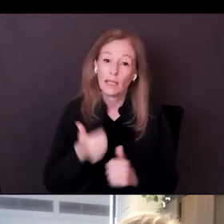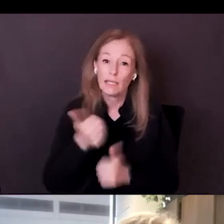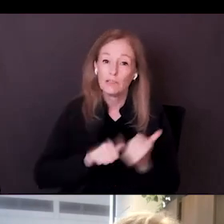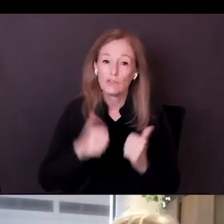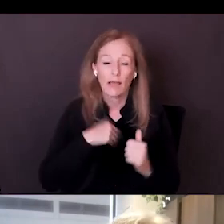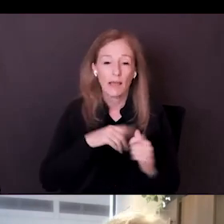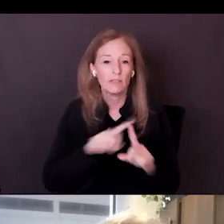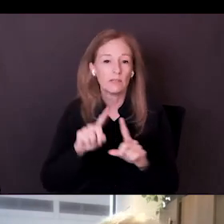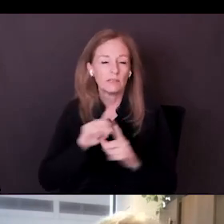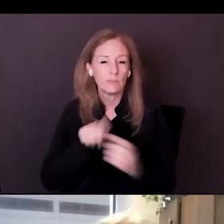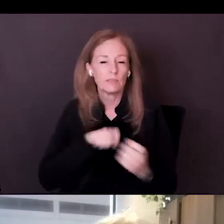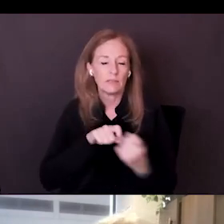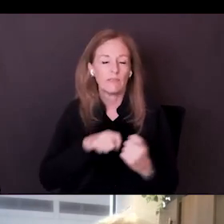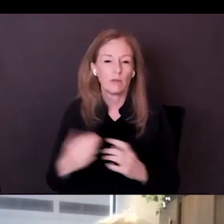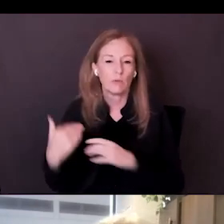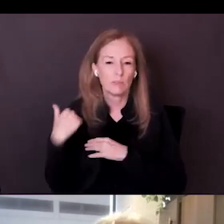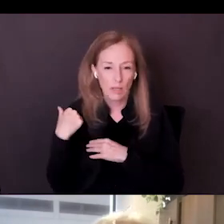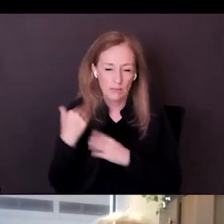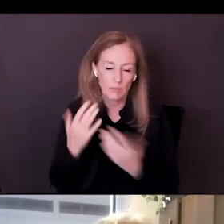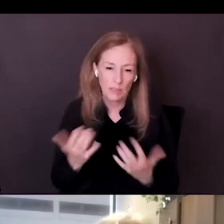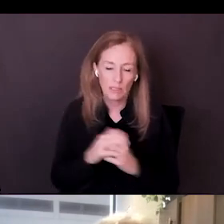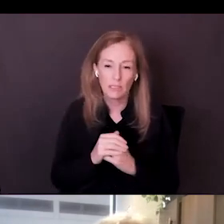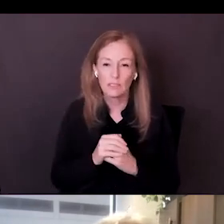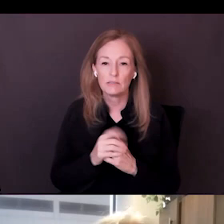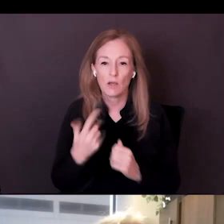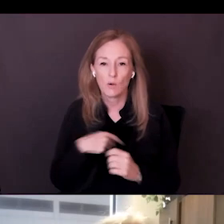WITH OUR COUNSELORS AND SOCIAL WORKERS TO WORK ON THAT SUICIDE